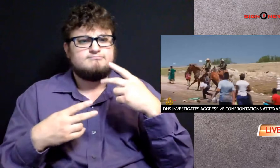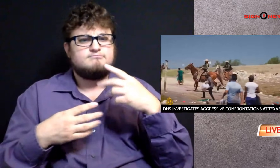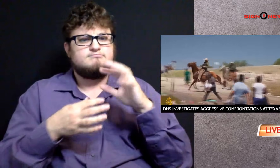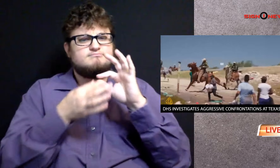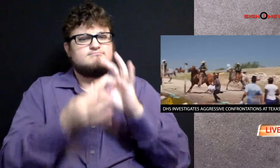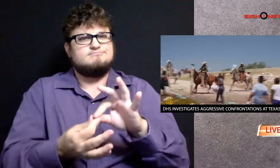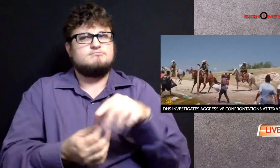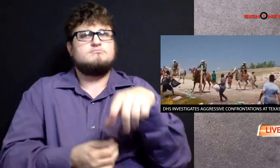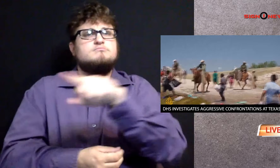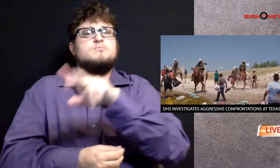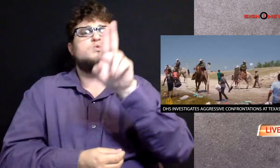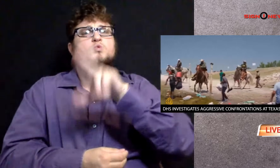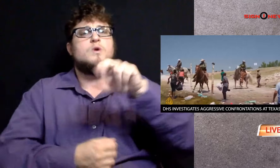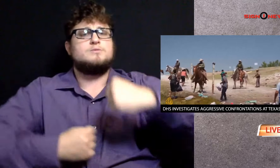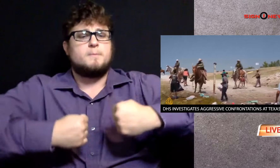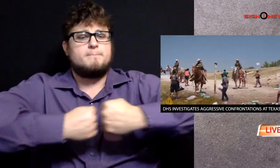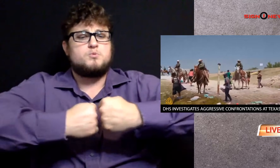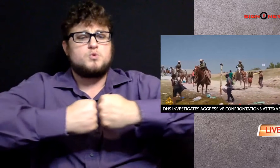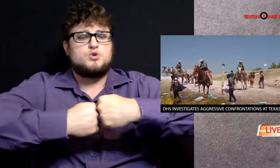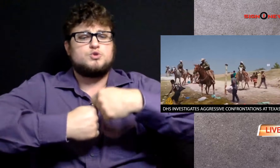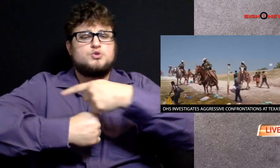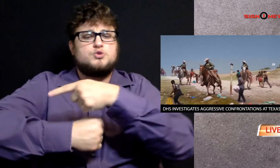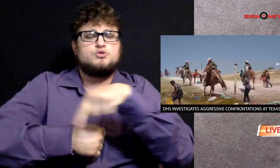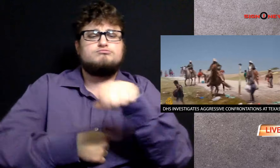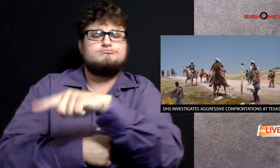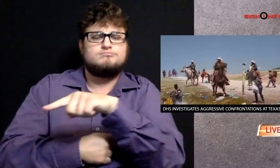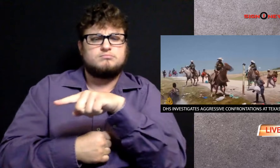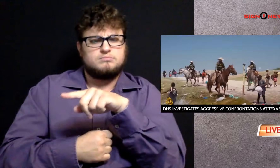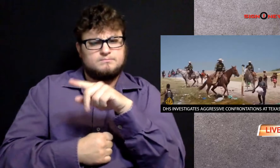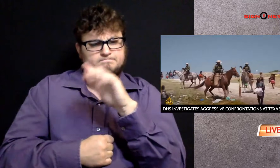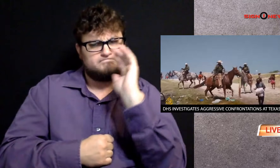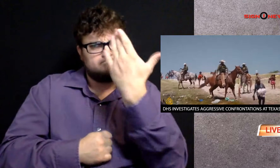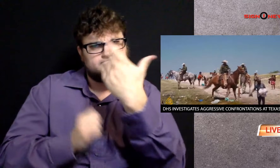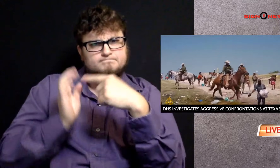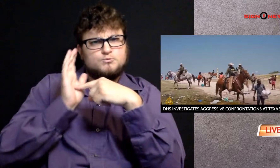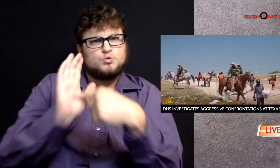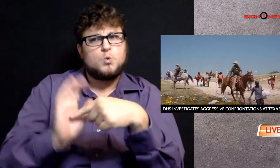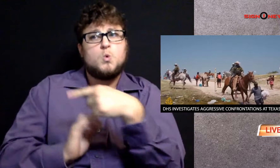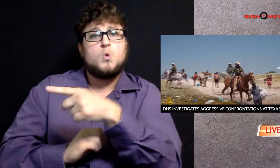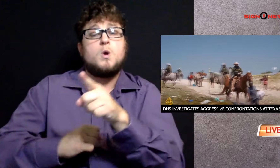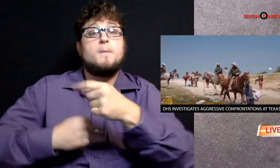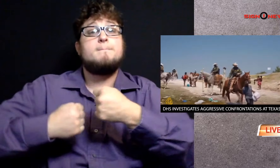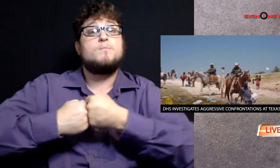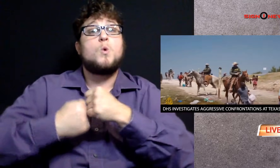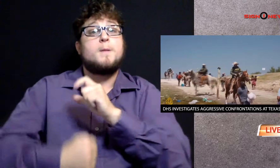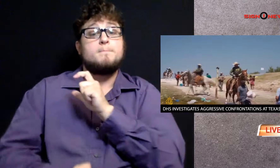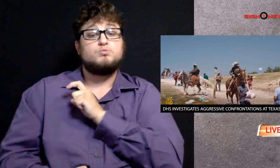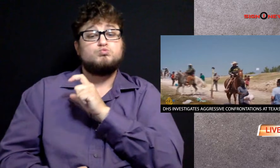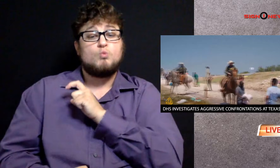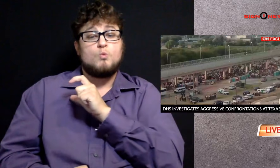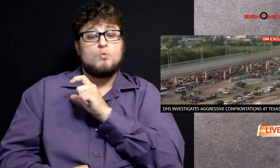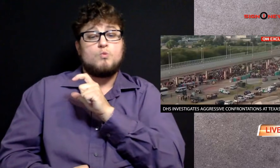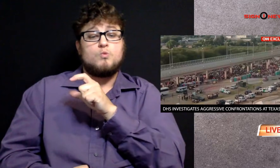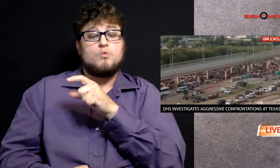seeing from the us border